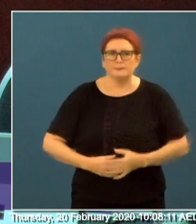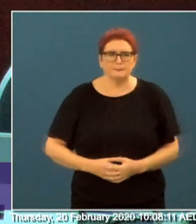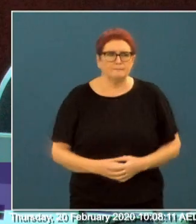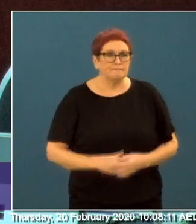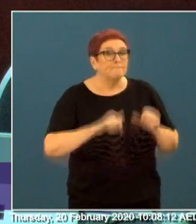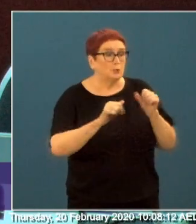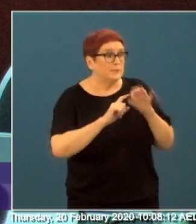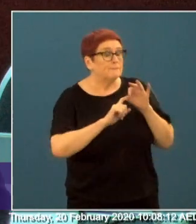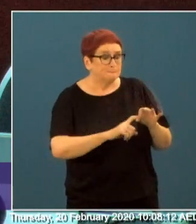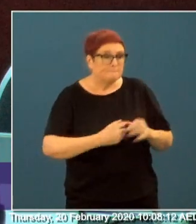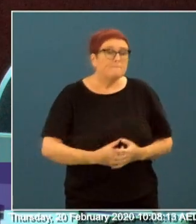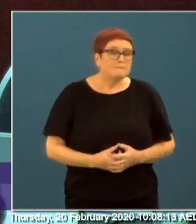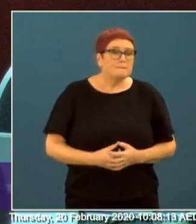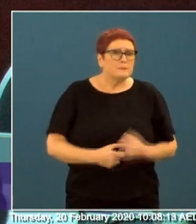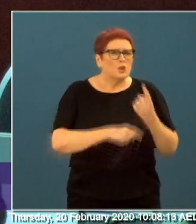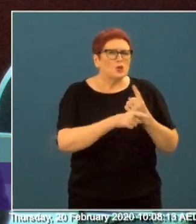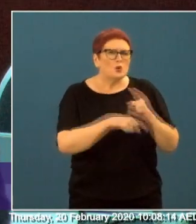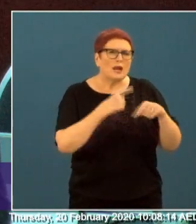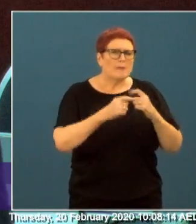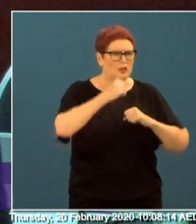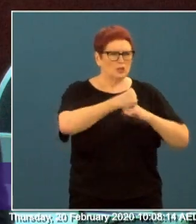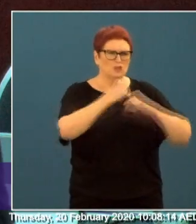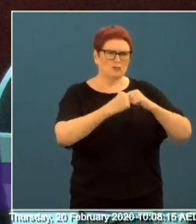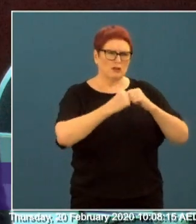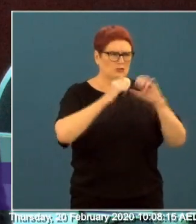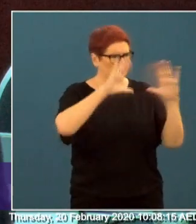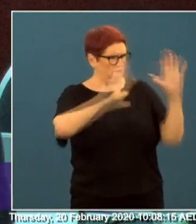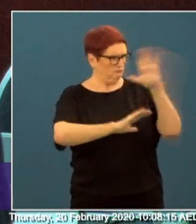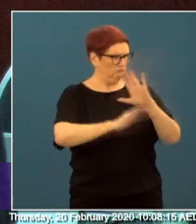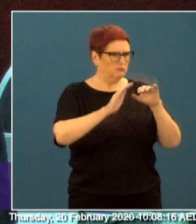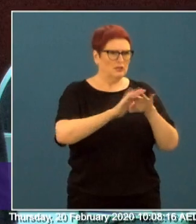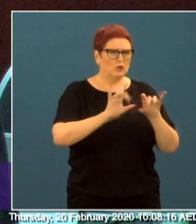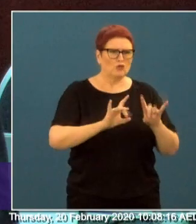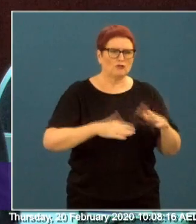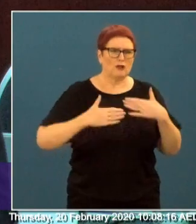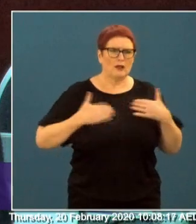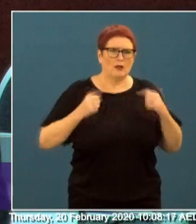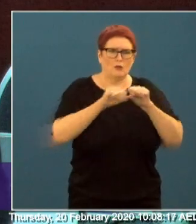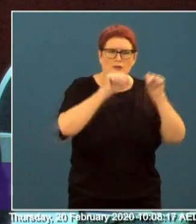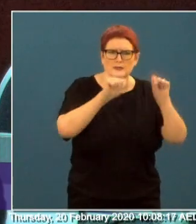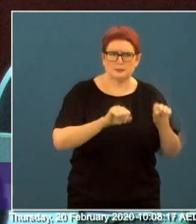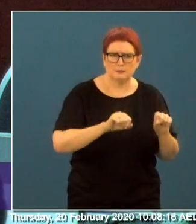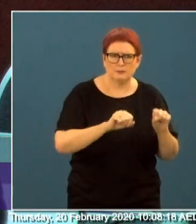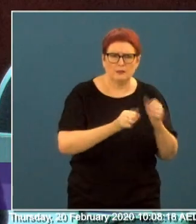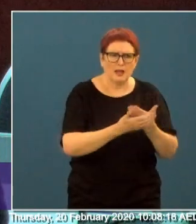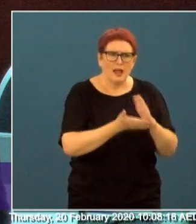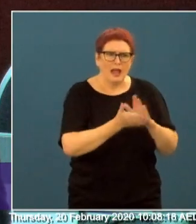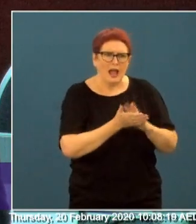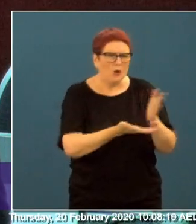Now, just still dealing with the overall structure of the health system and the allocation of responsibilities within it,